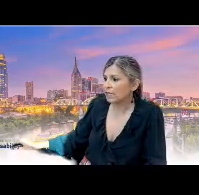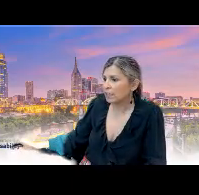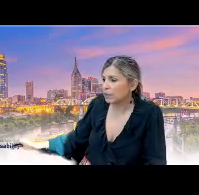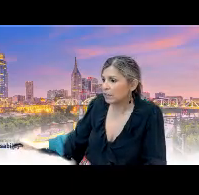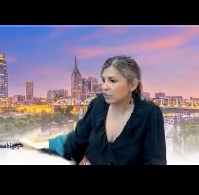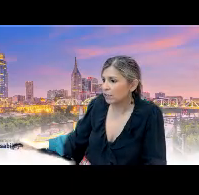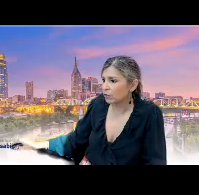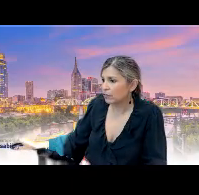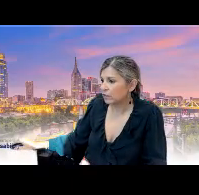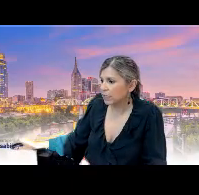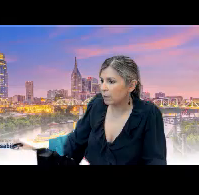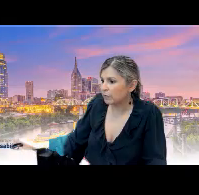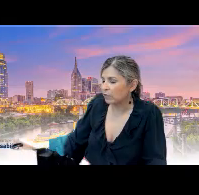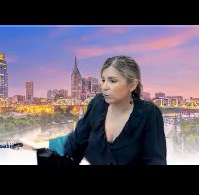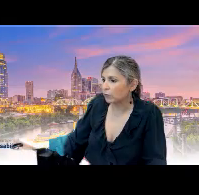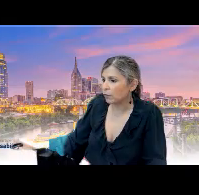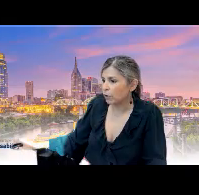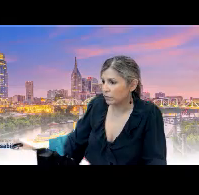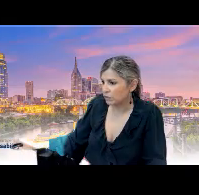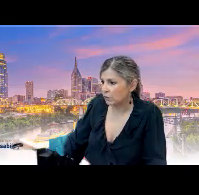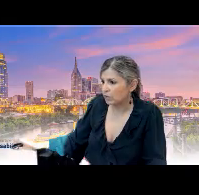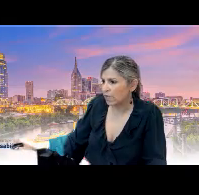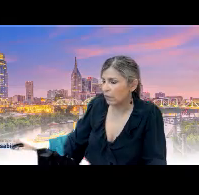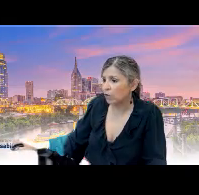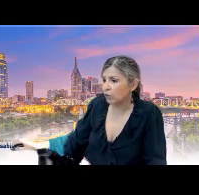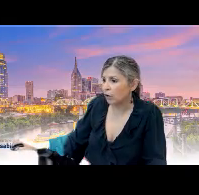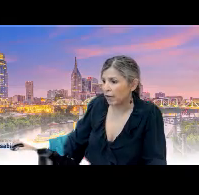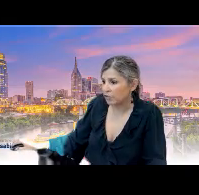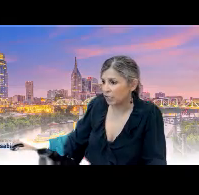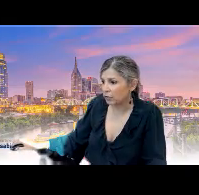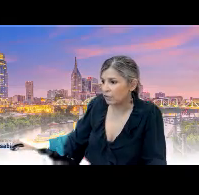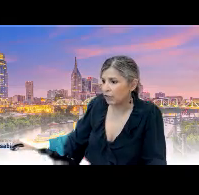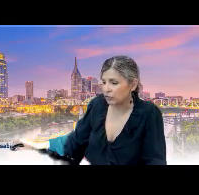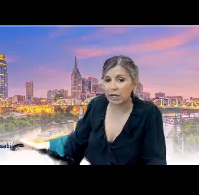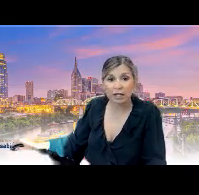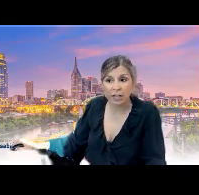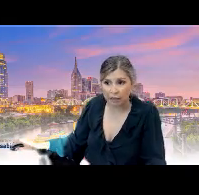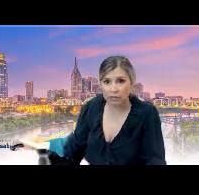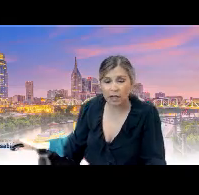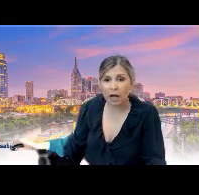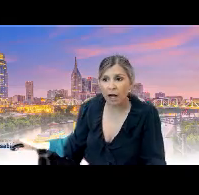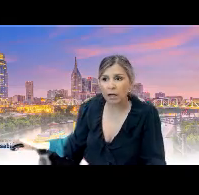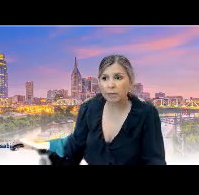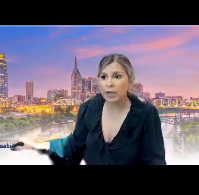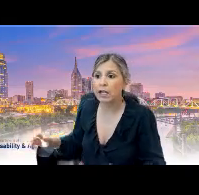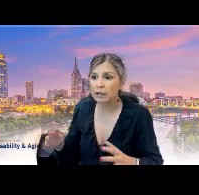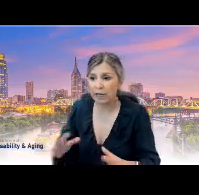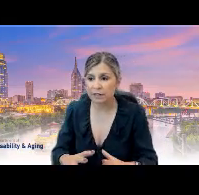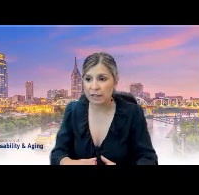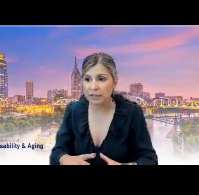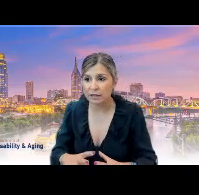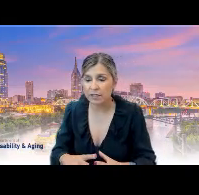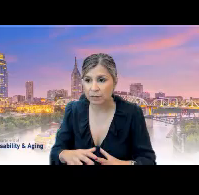Would seating and positioning services become available for our seniors now under our aging division? Yes, like I said, it does.